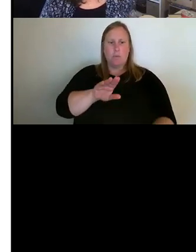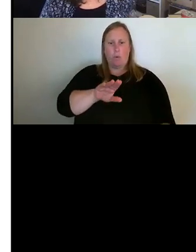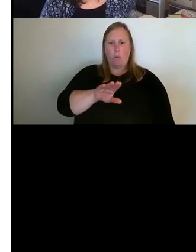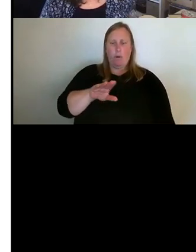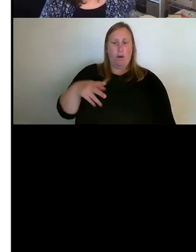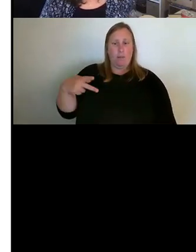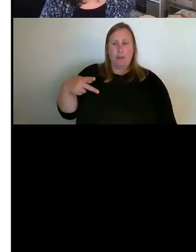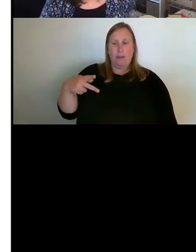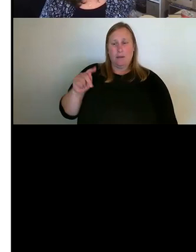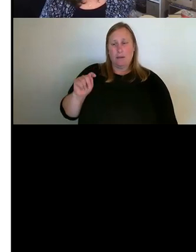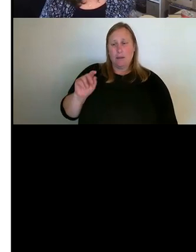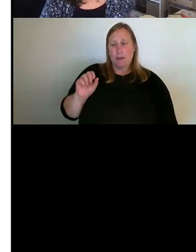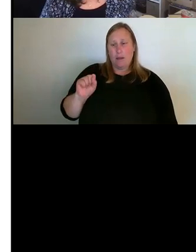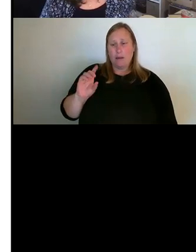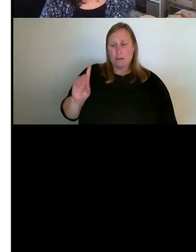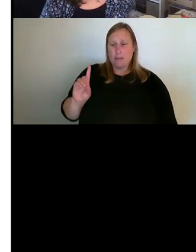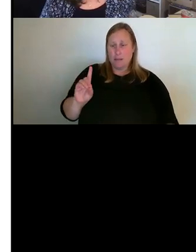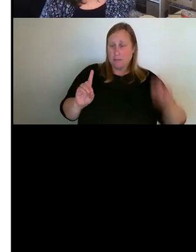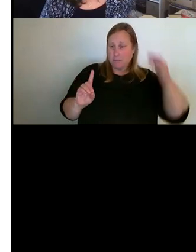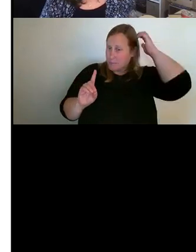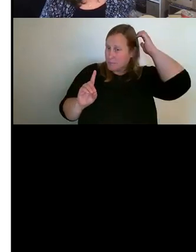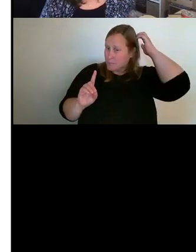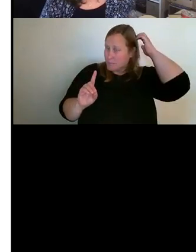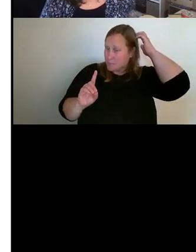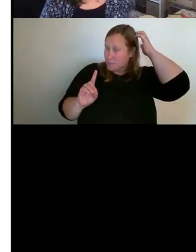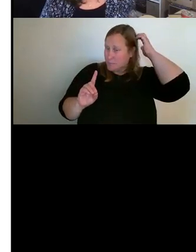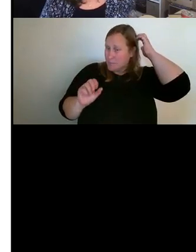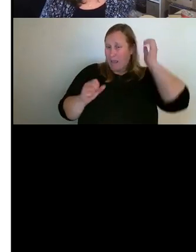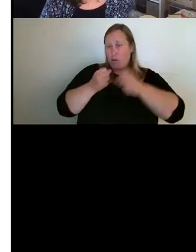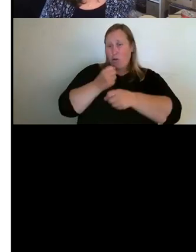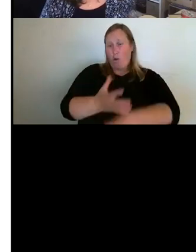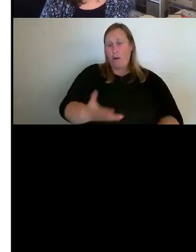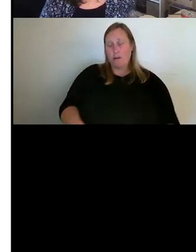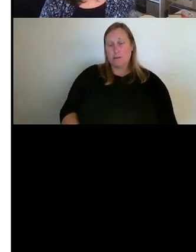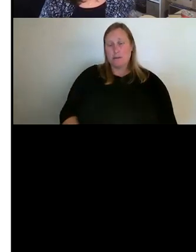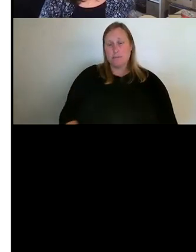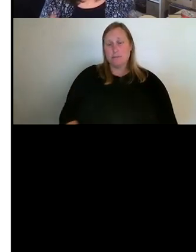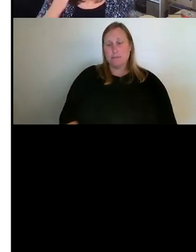as significant as Post-Traumatic Stress Disorder reaction.